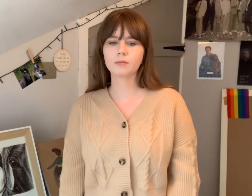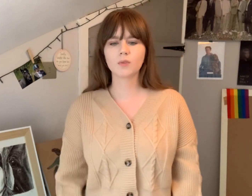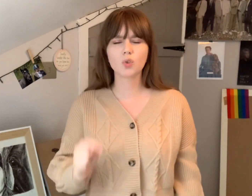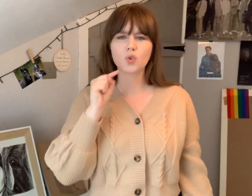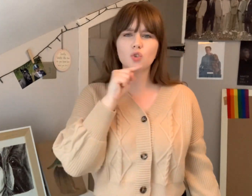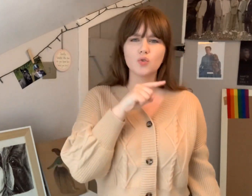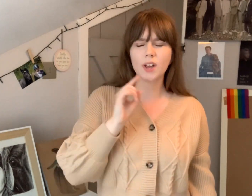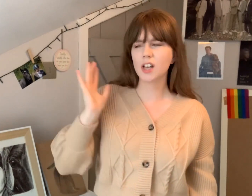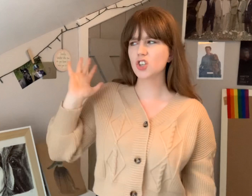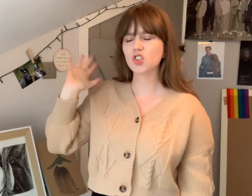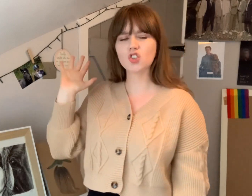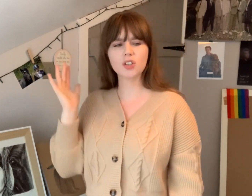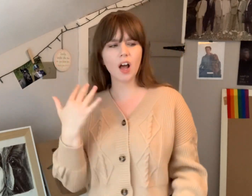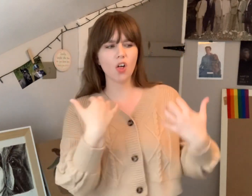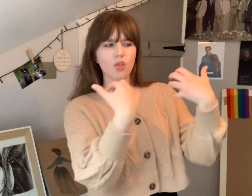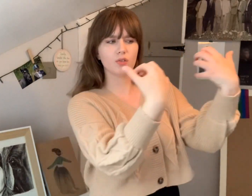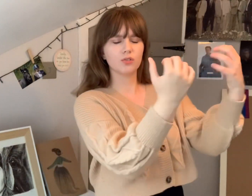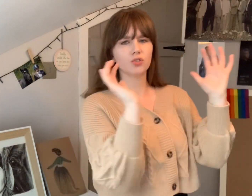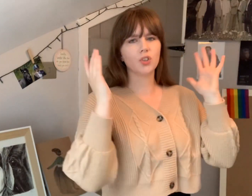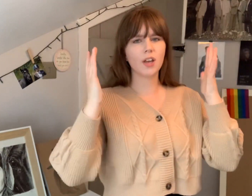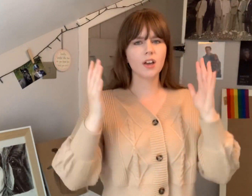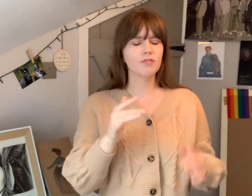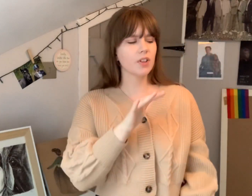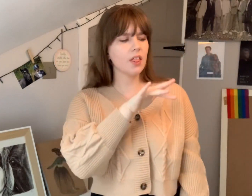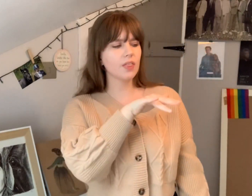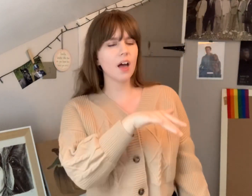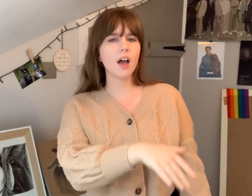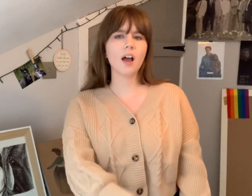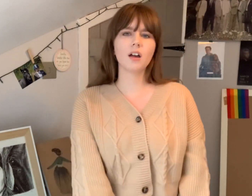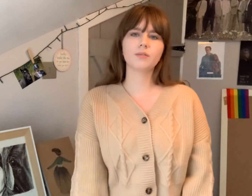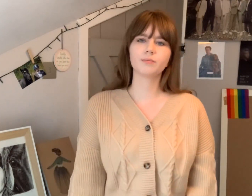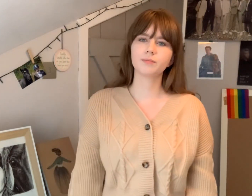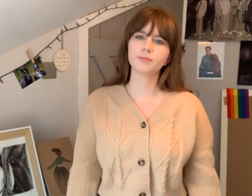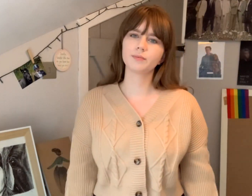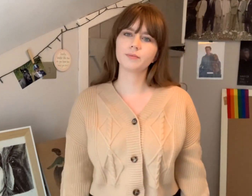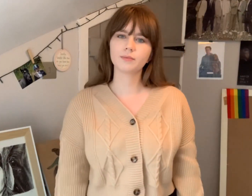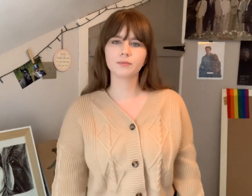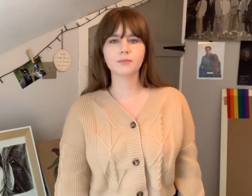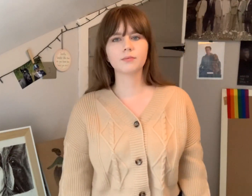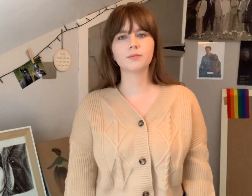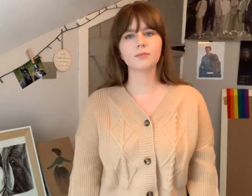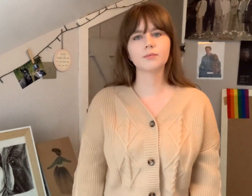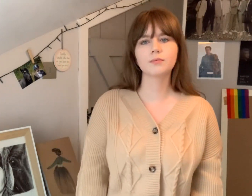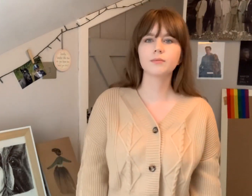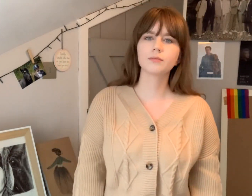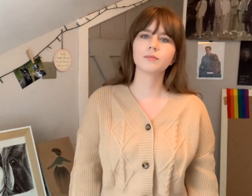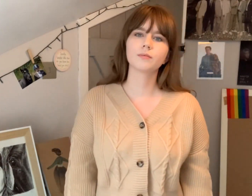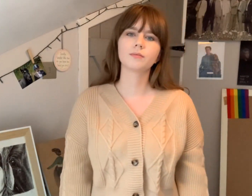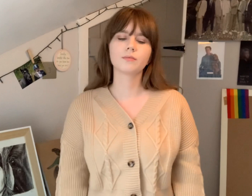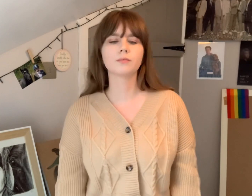Strange shadow in that cheer